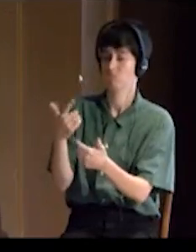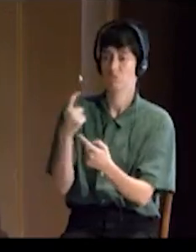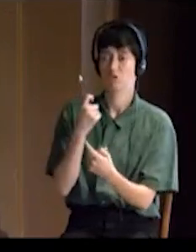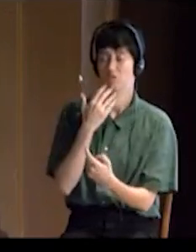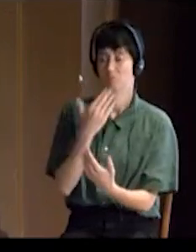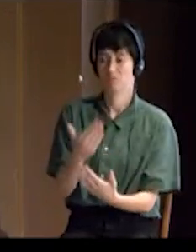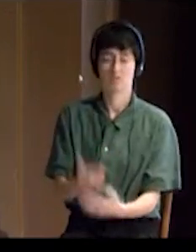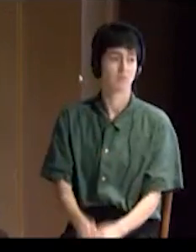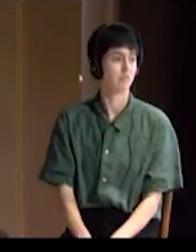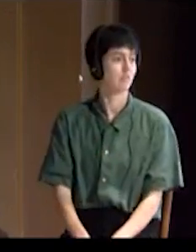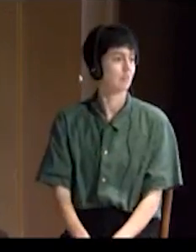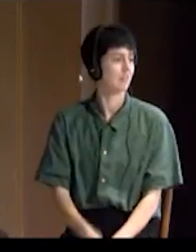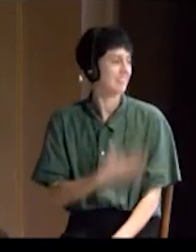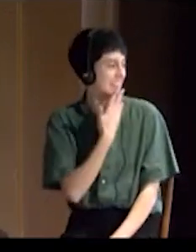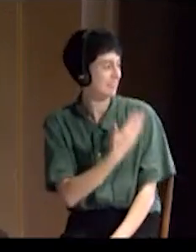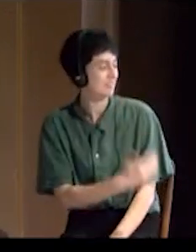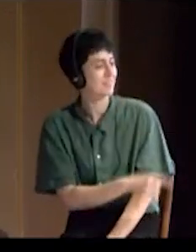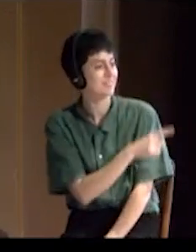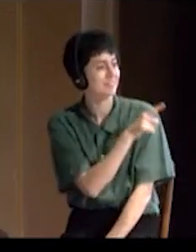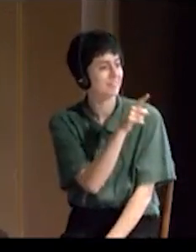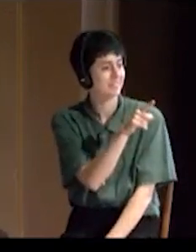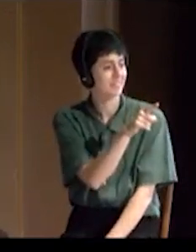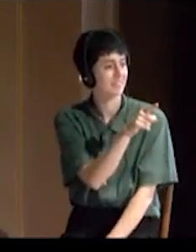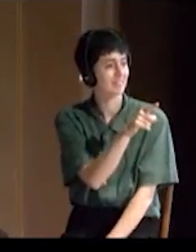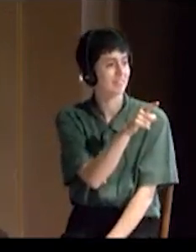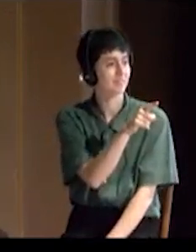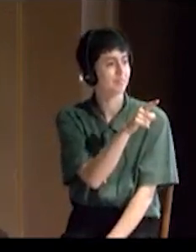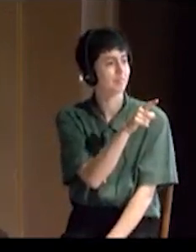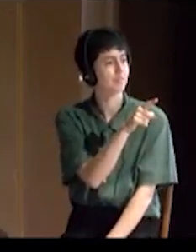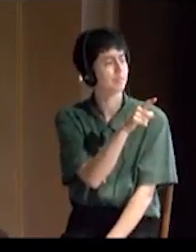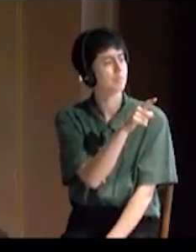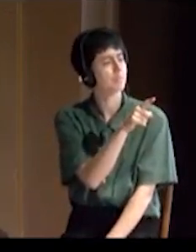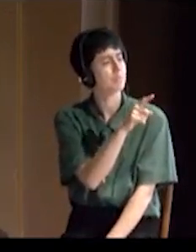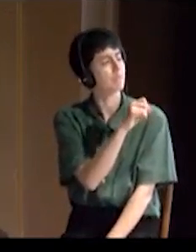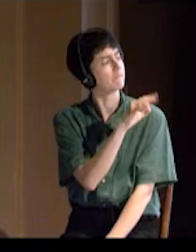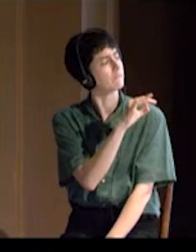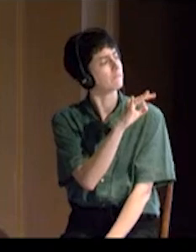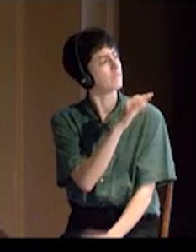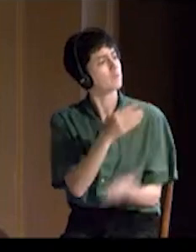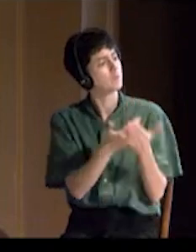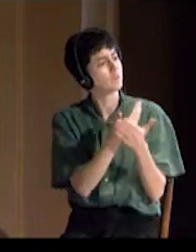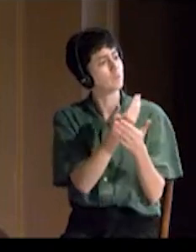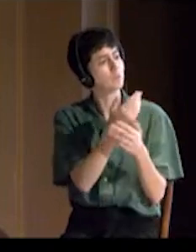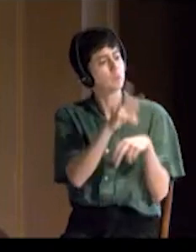Julia. [Julia] Oh, if you're identifying new species of lichen,